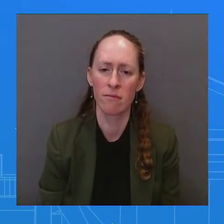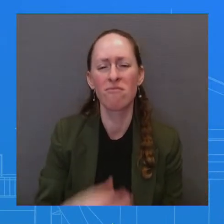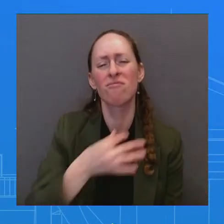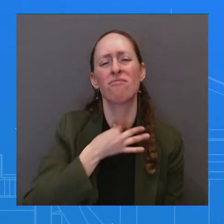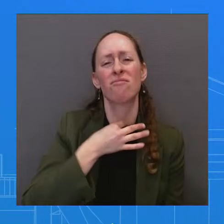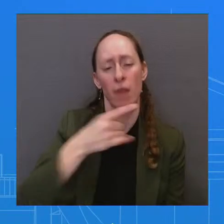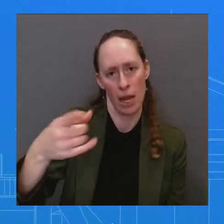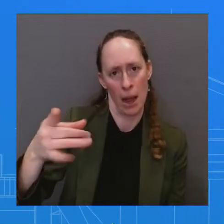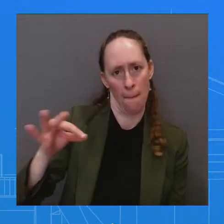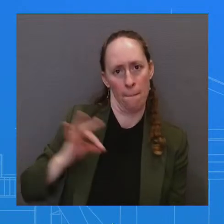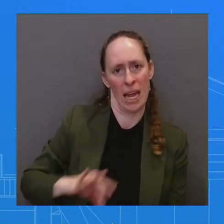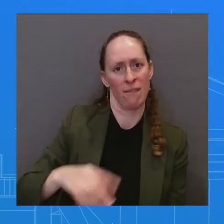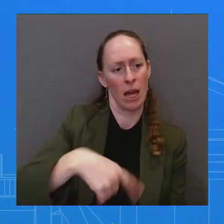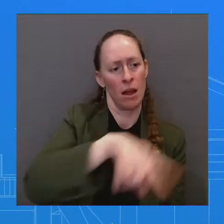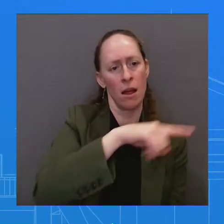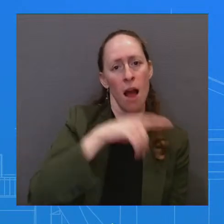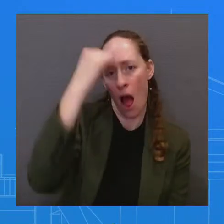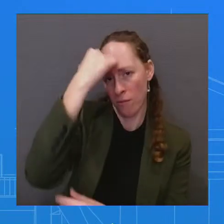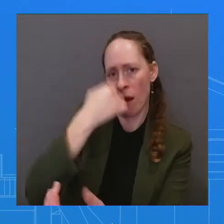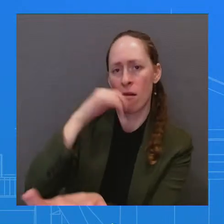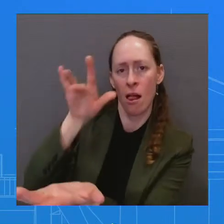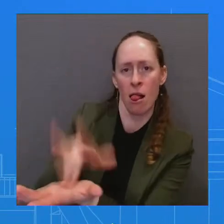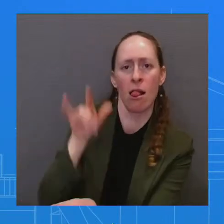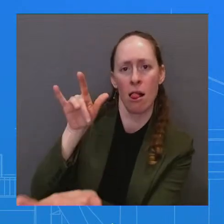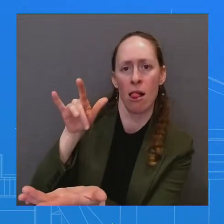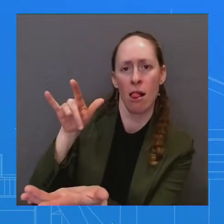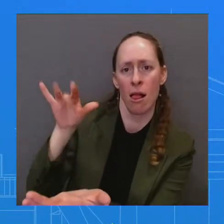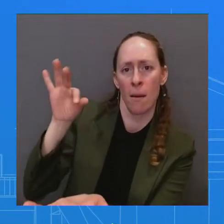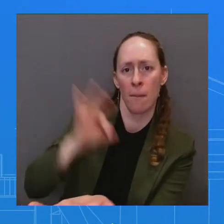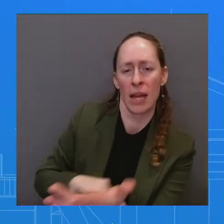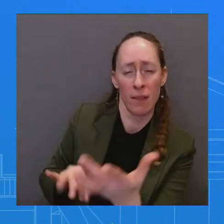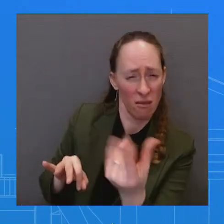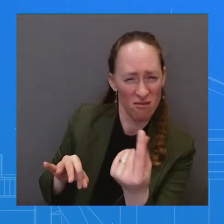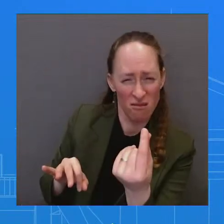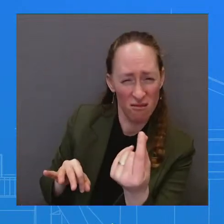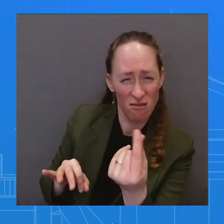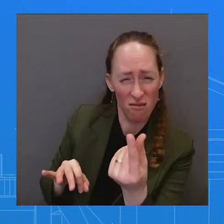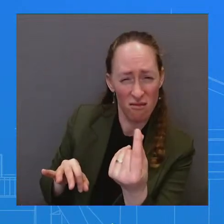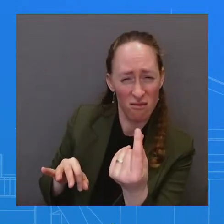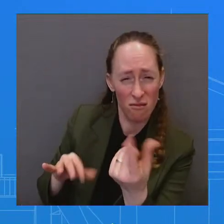that any pause in the fighting could benefit your enemy